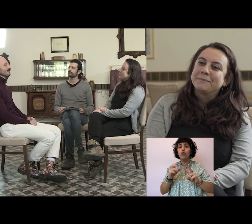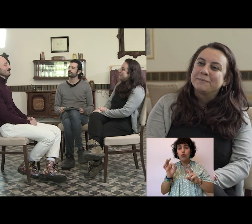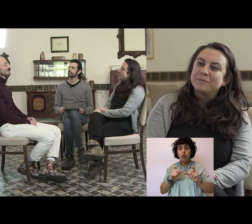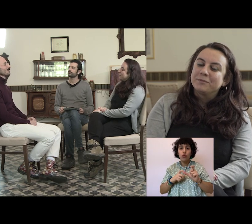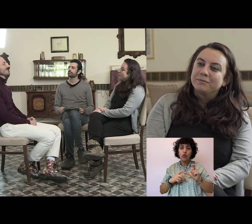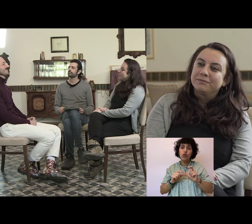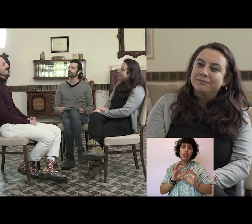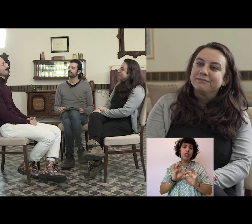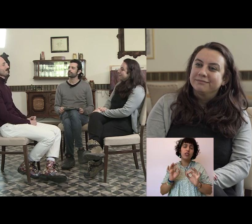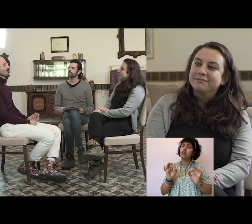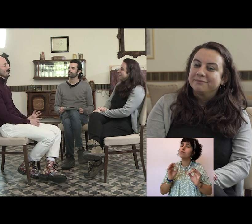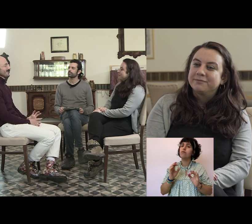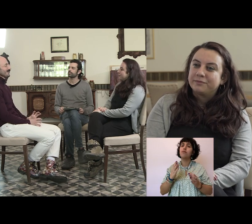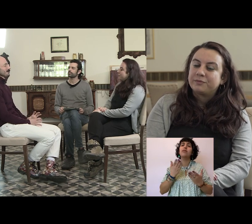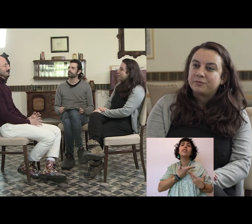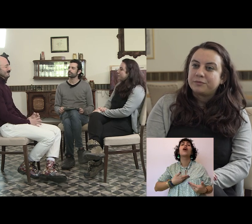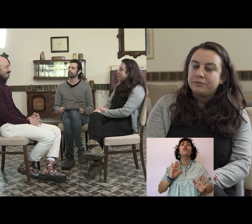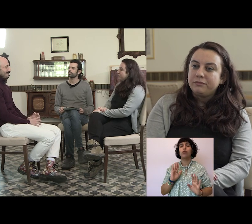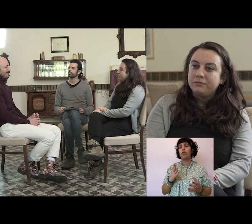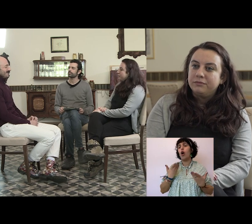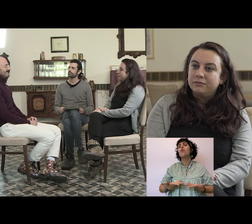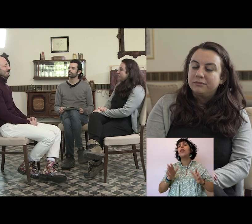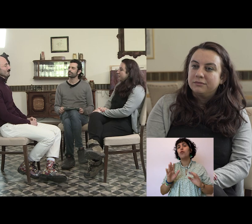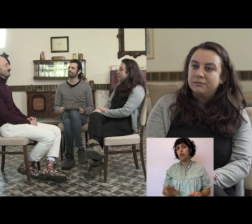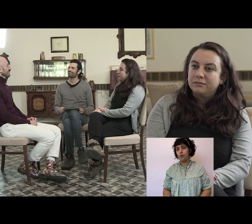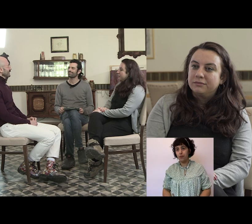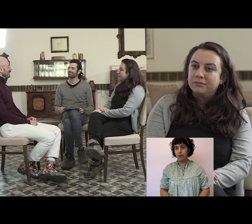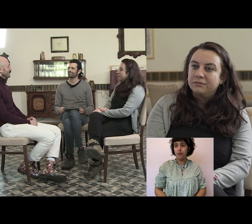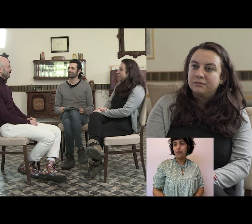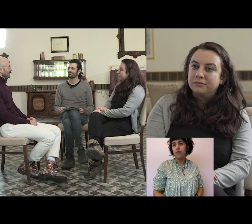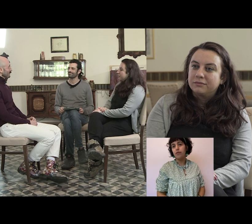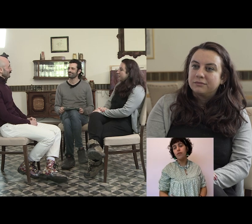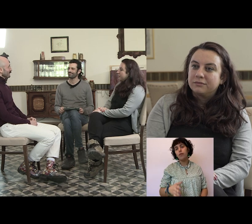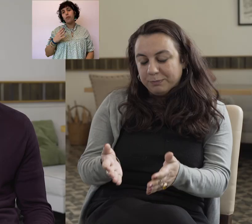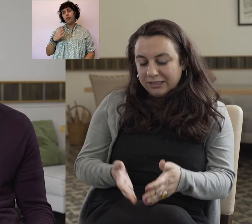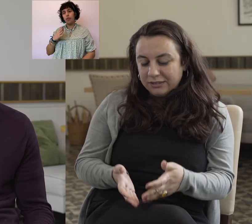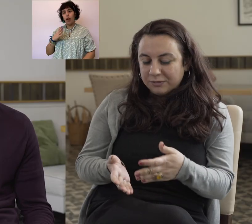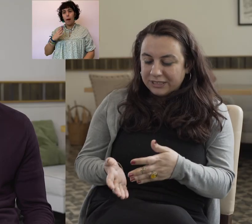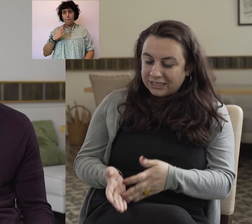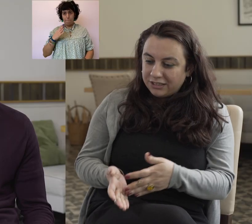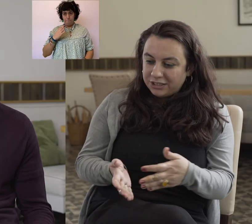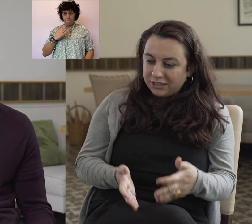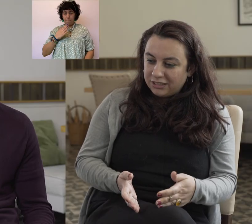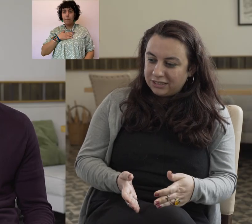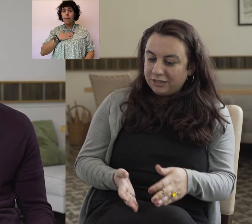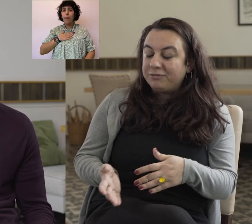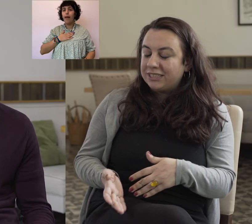I still can't get the "nonoş" (poof), it's still like that, I don't like it. I mean physical violence, so physical harassment...